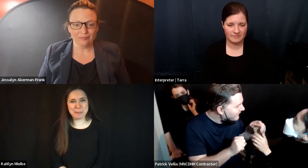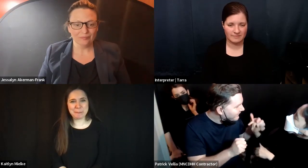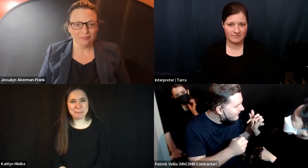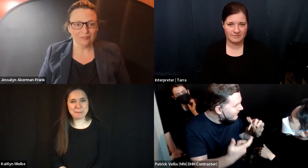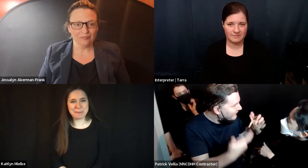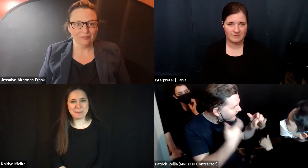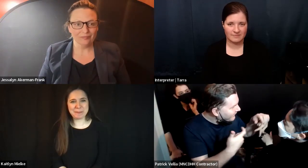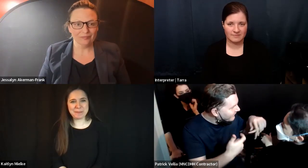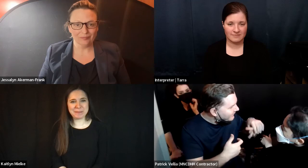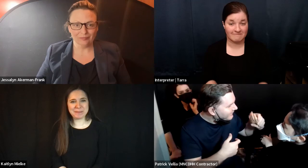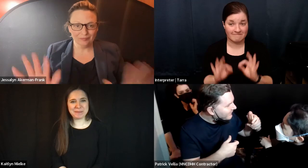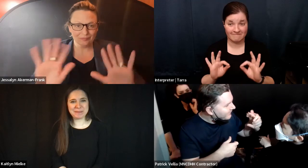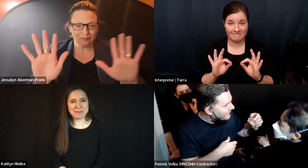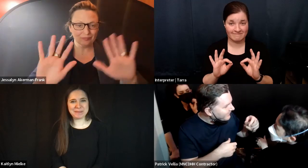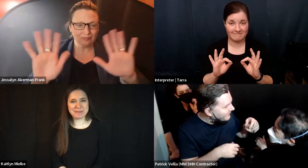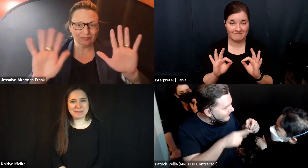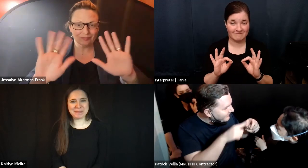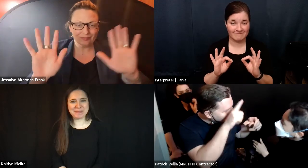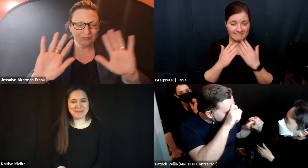Jessalyn: Thank you to the panelists as well. Thank you, everybody.